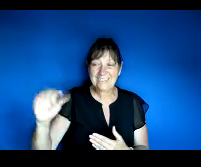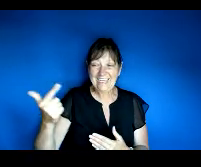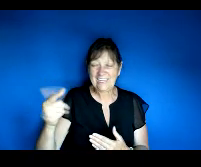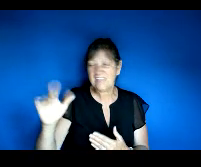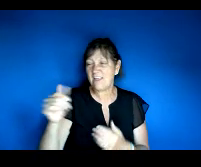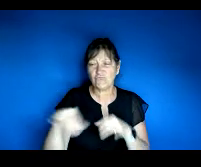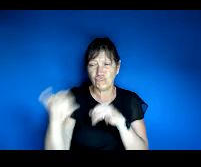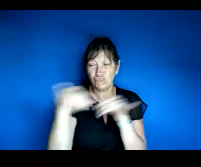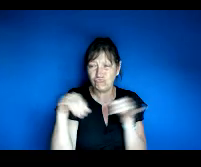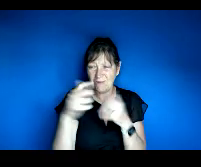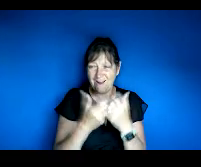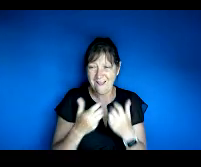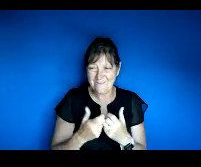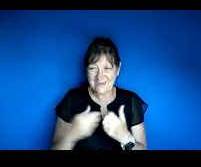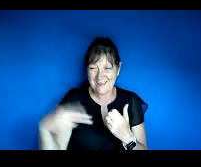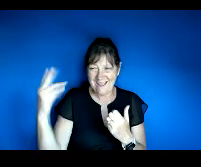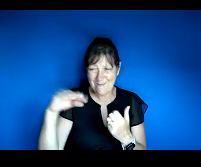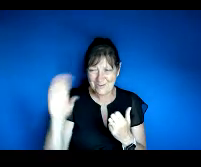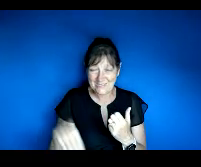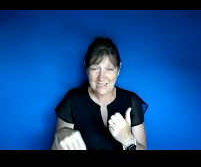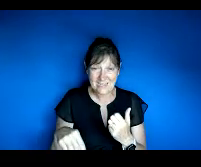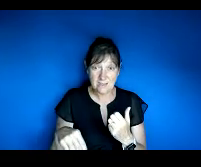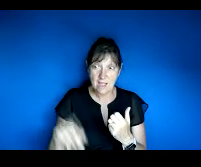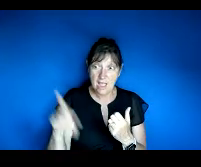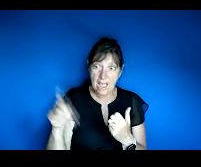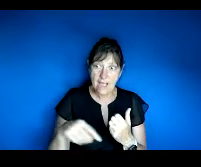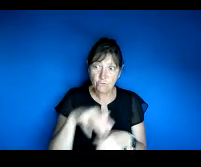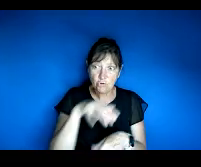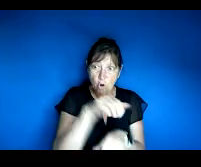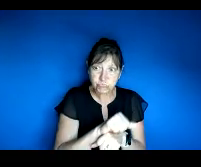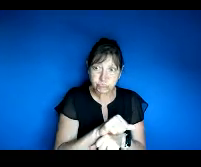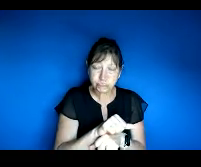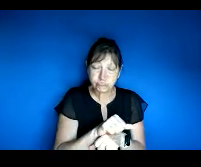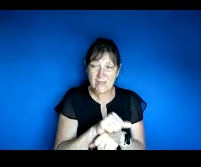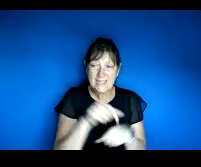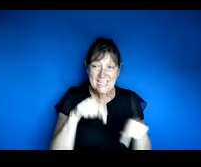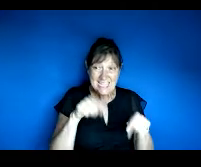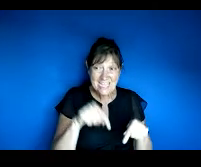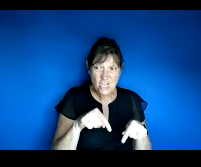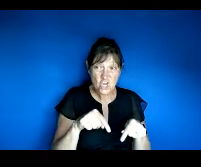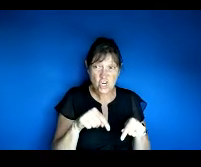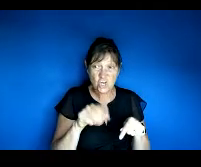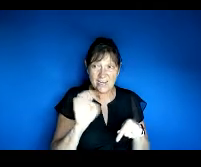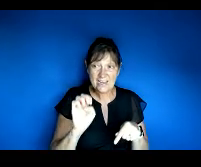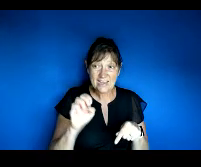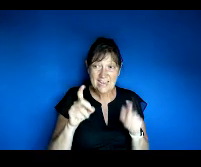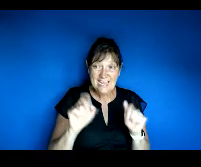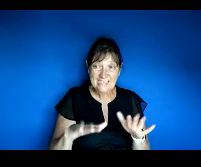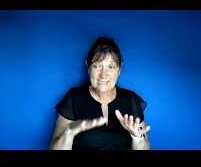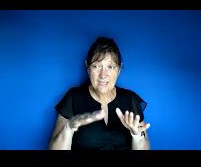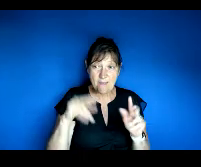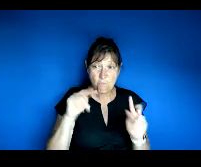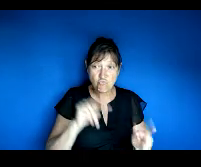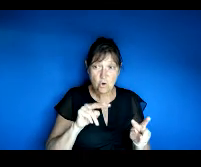And then they don't have to schedule an exam at our Exam Proctoring Center. They can take the exam in class without the extended time in the reduced-distraction environment if they so choose.